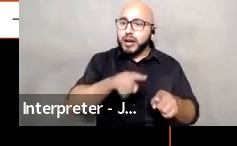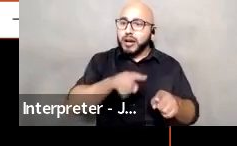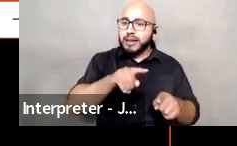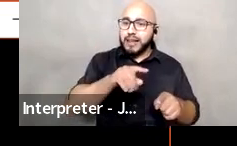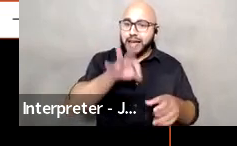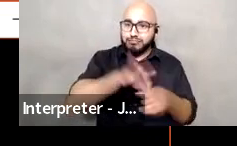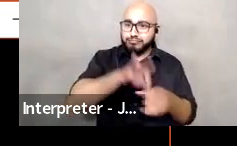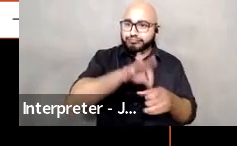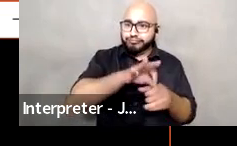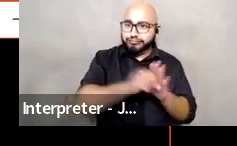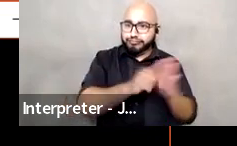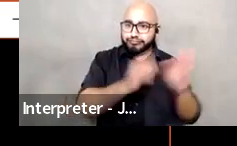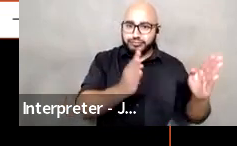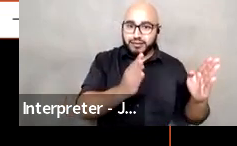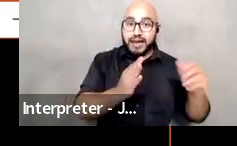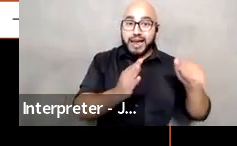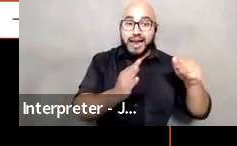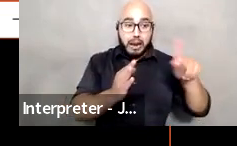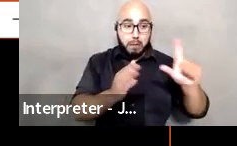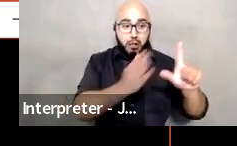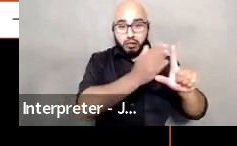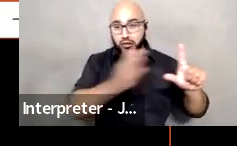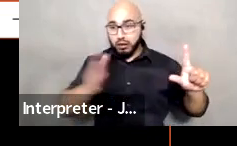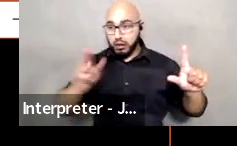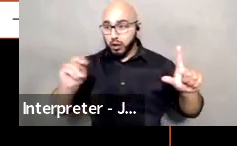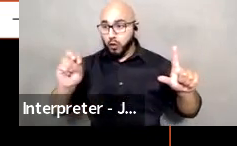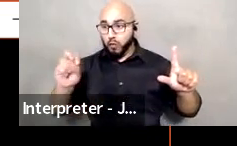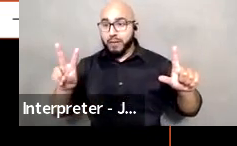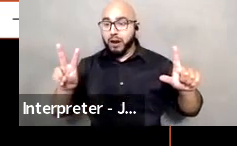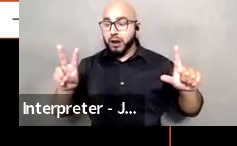Democrats killed 1081 people.